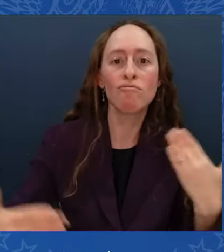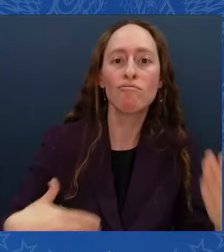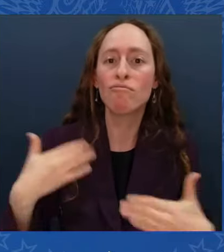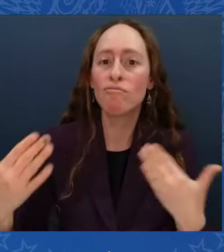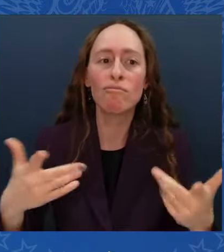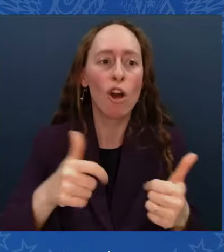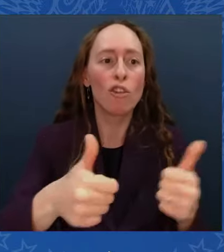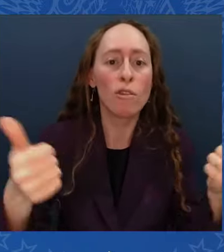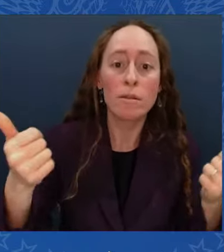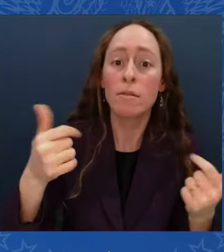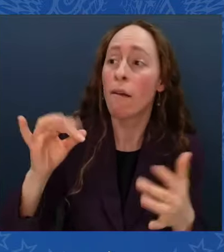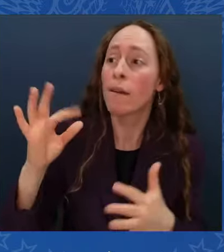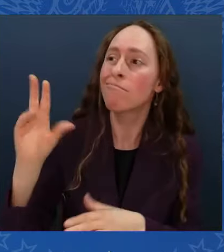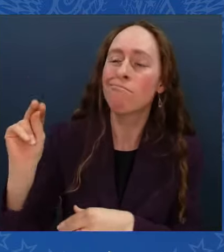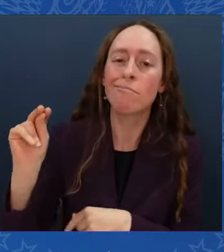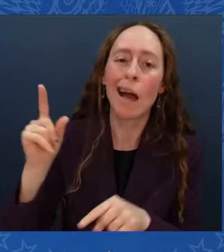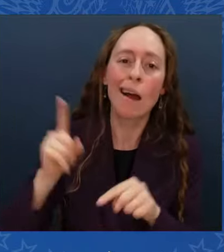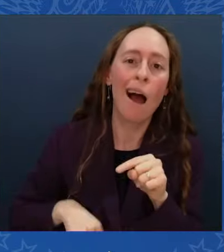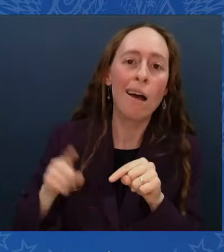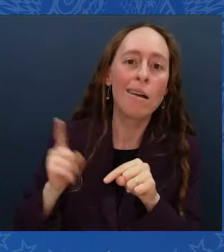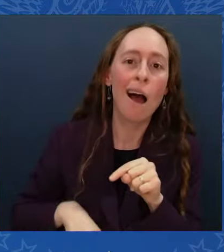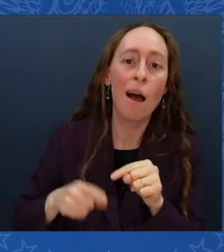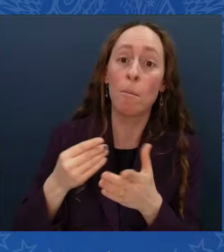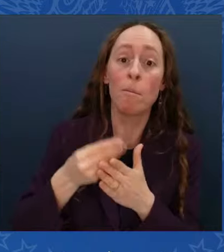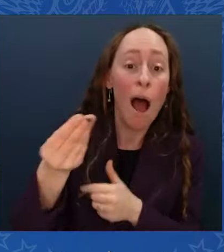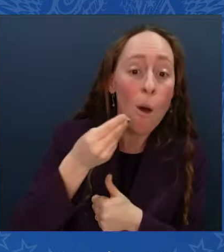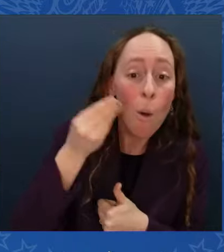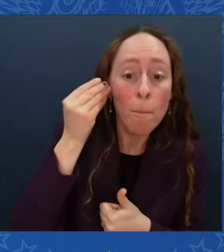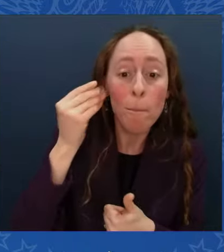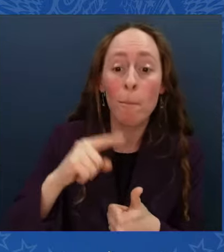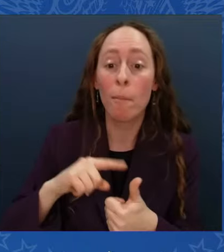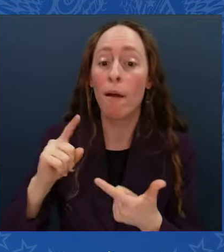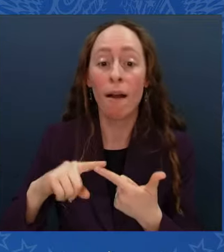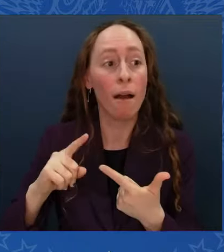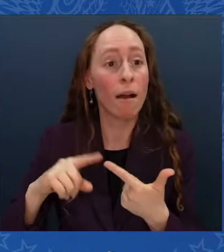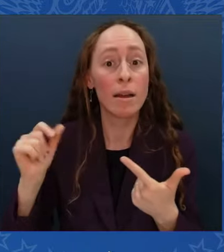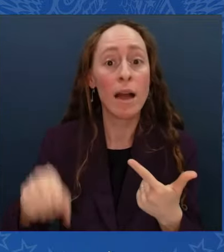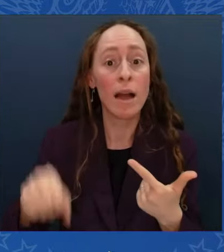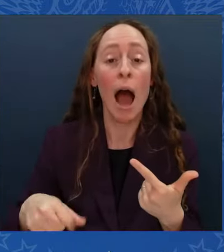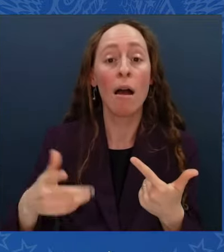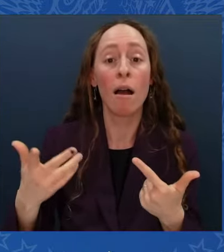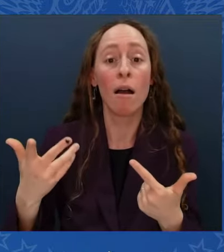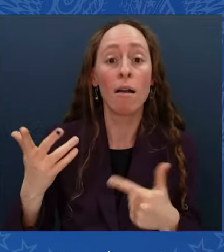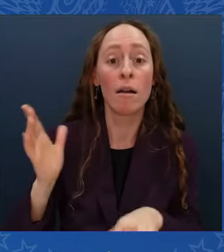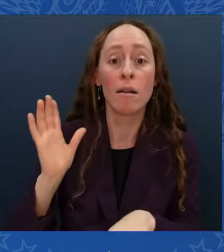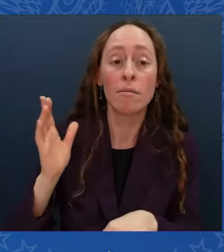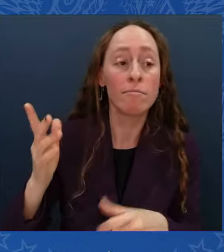starting a home, starting a family, having a family future that they can enjoy,